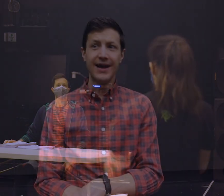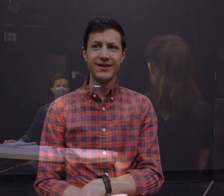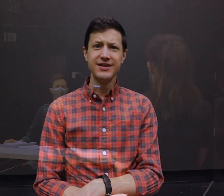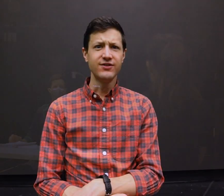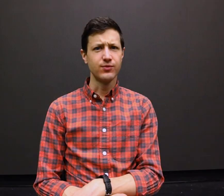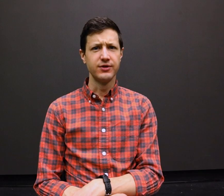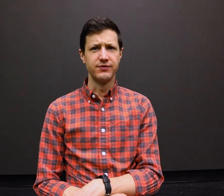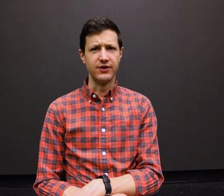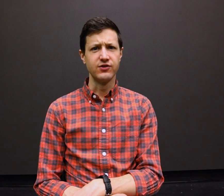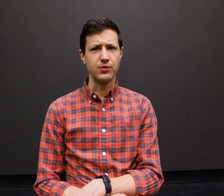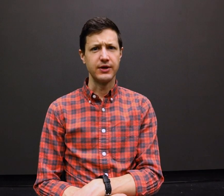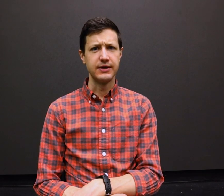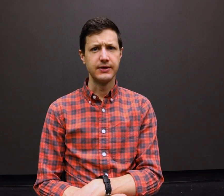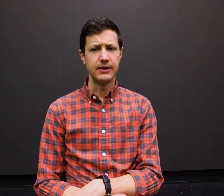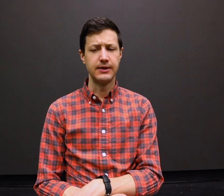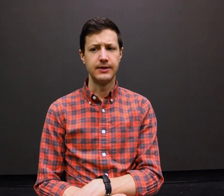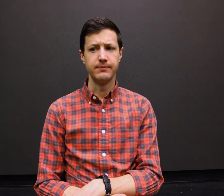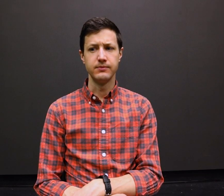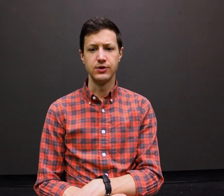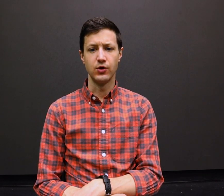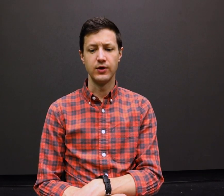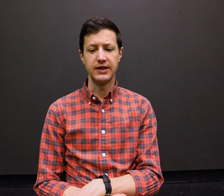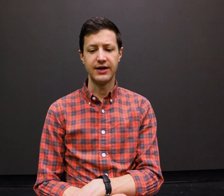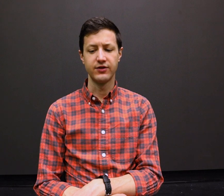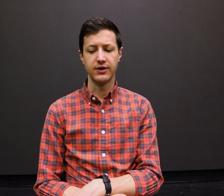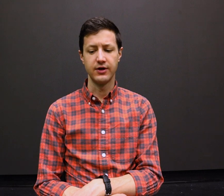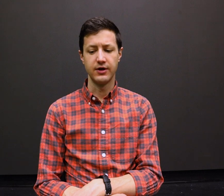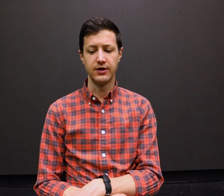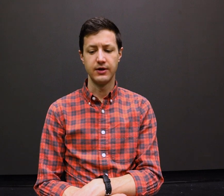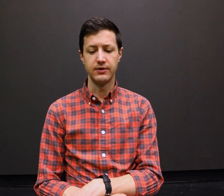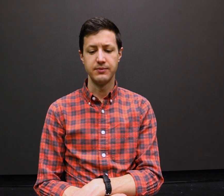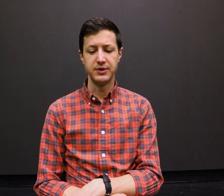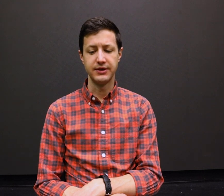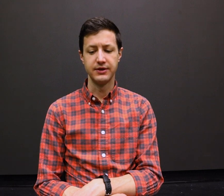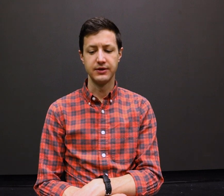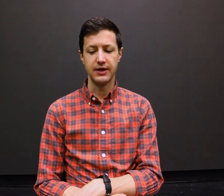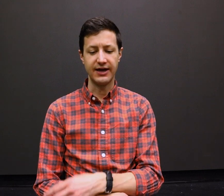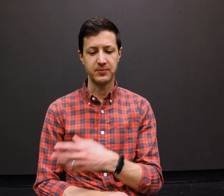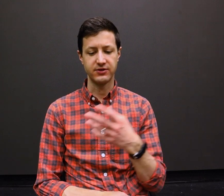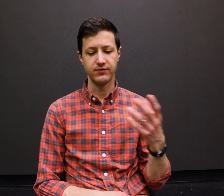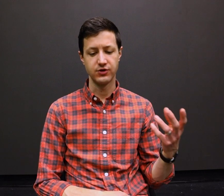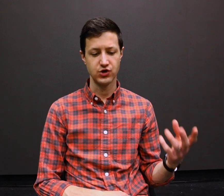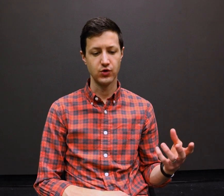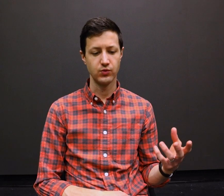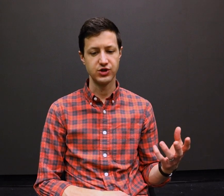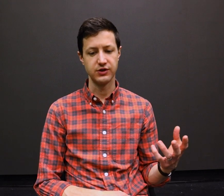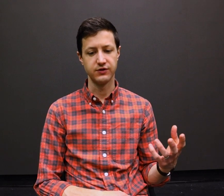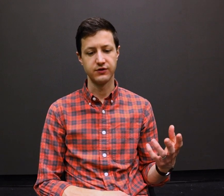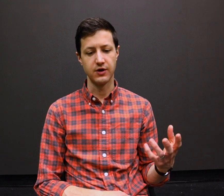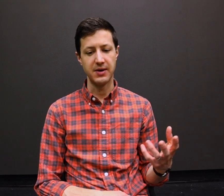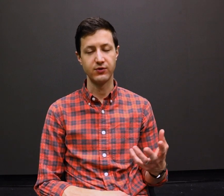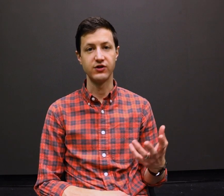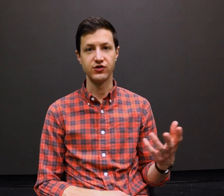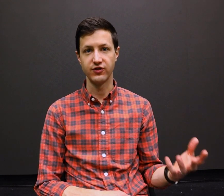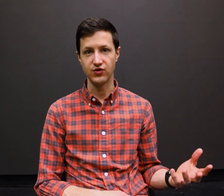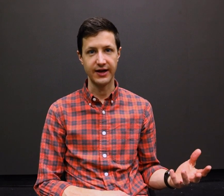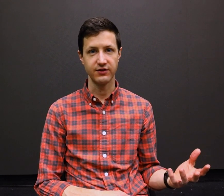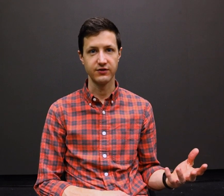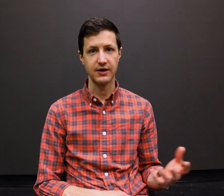I think it's a really fun story. You know, it has a big aspect of the show, which is about Dungeons and Dragons